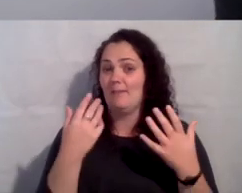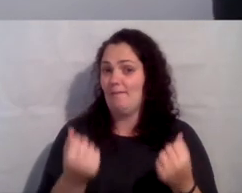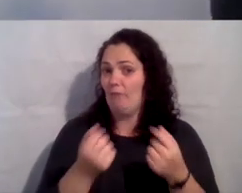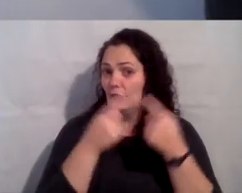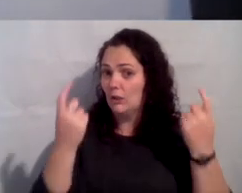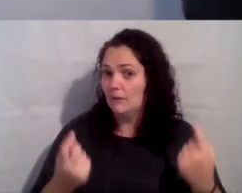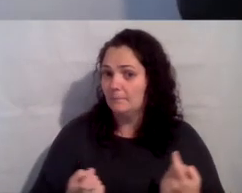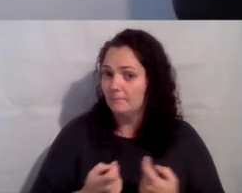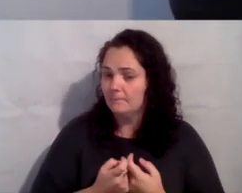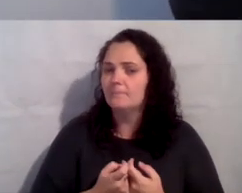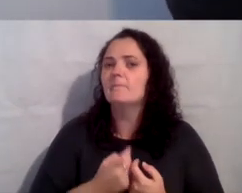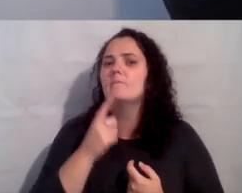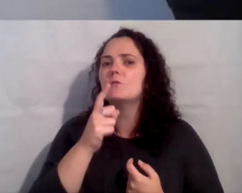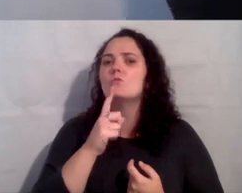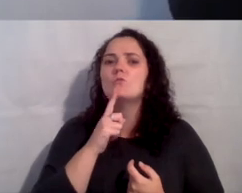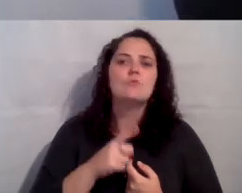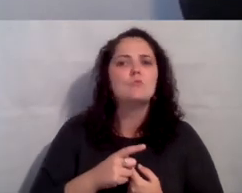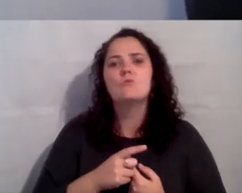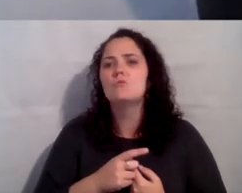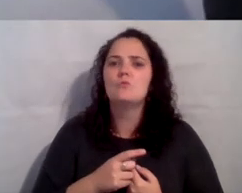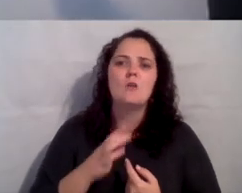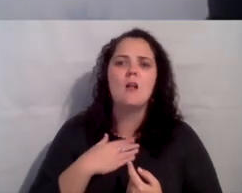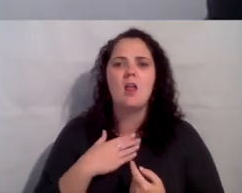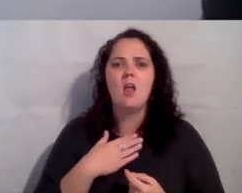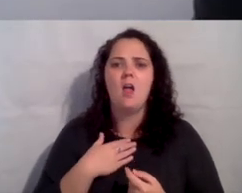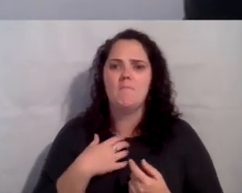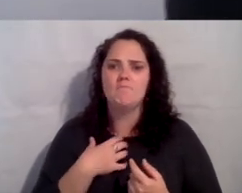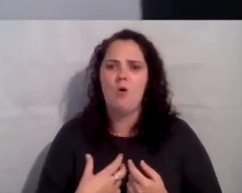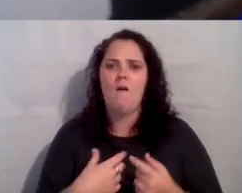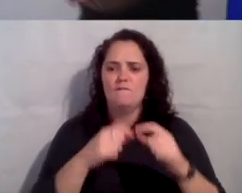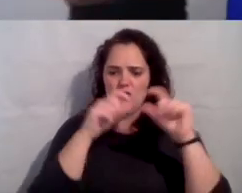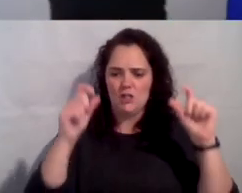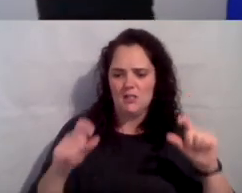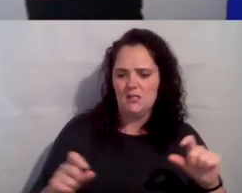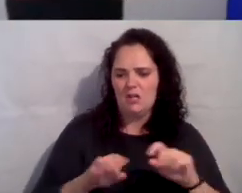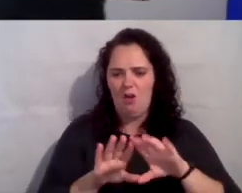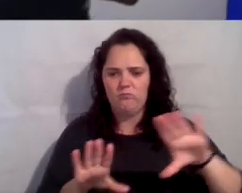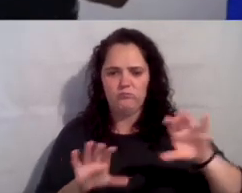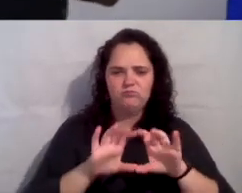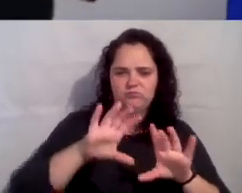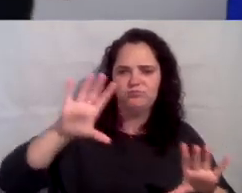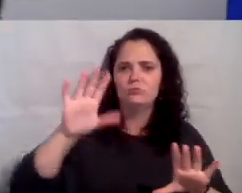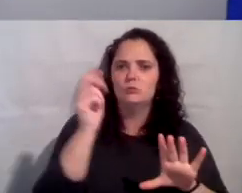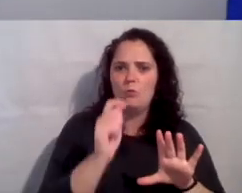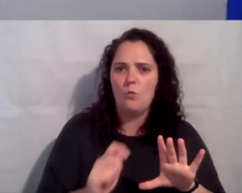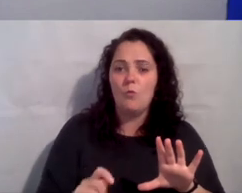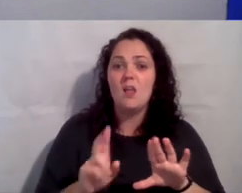be much more willing to push and work within that frame rather than working in such a way that